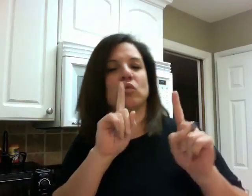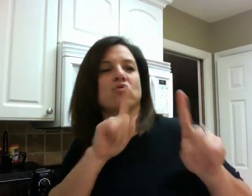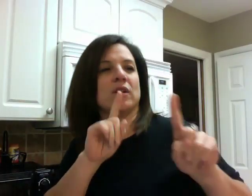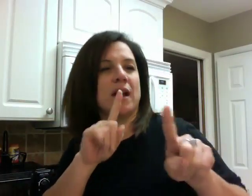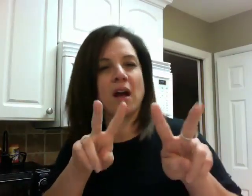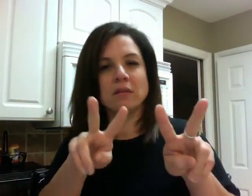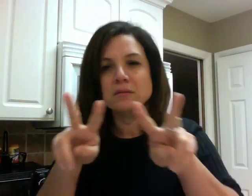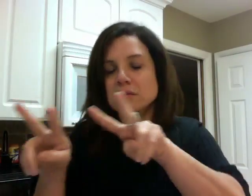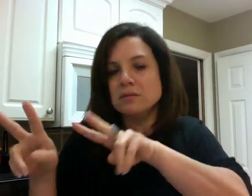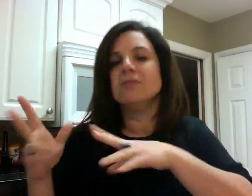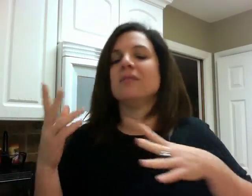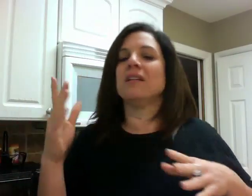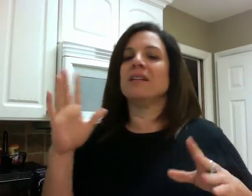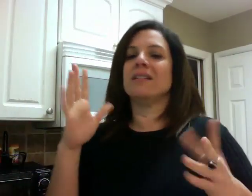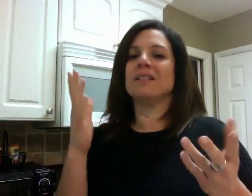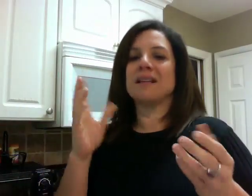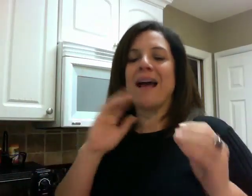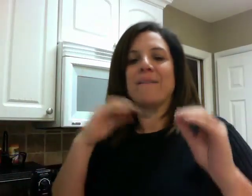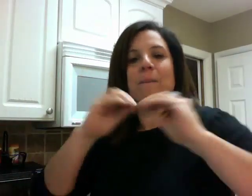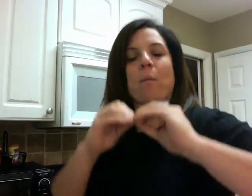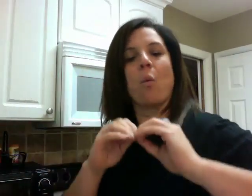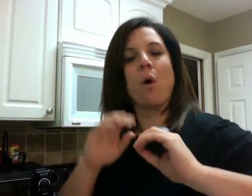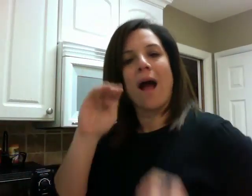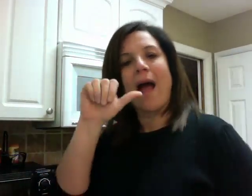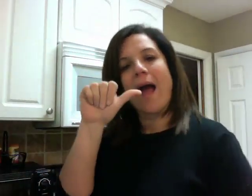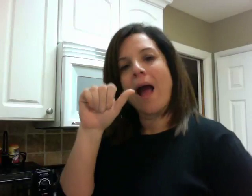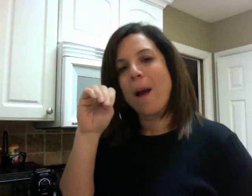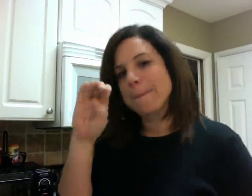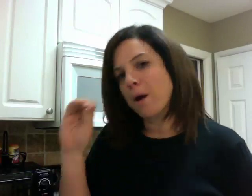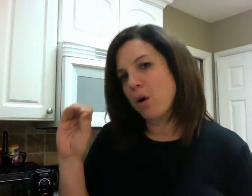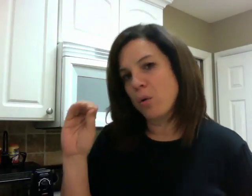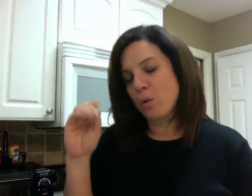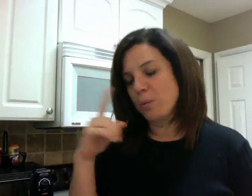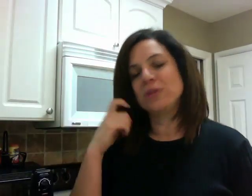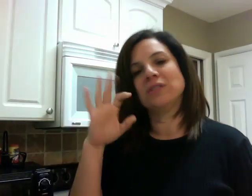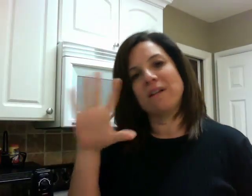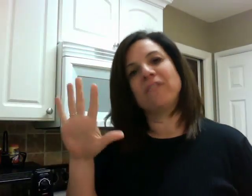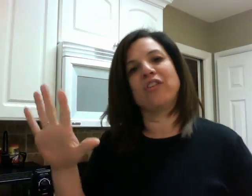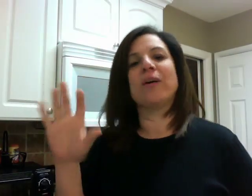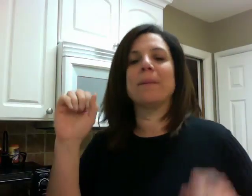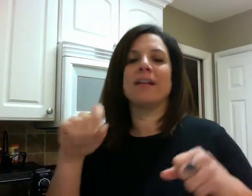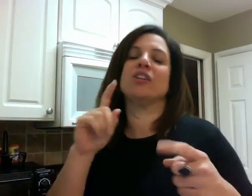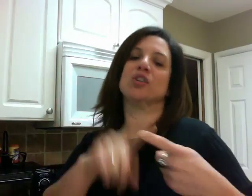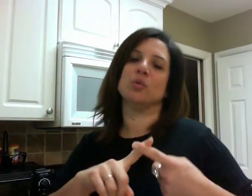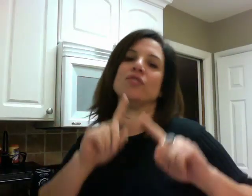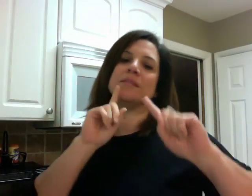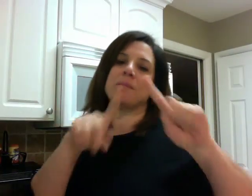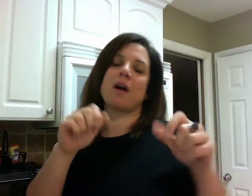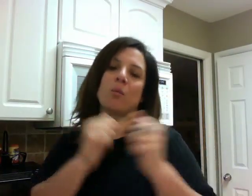more clearly on how to react so that they have more “ammo” because of their ability to